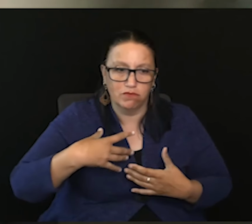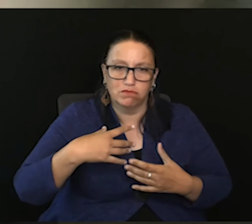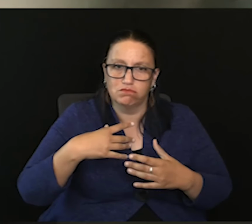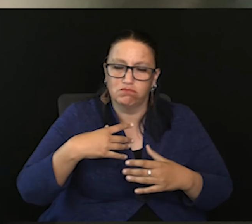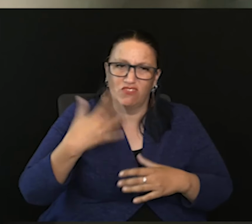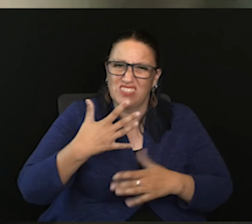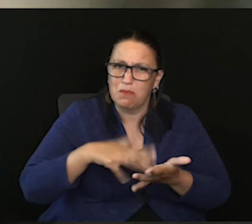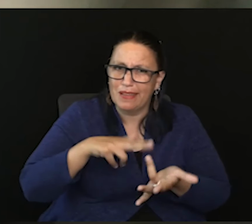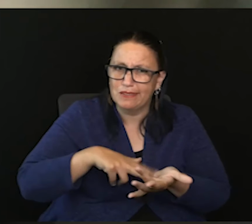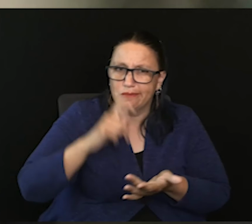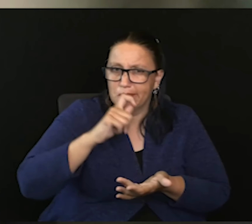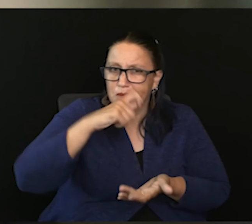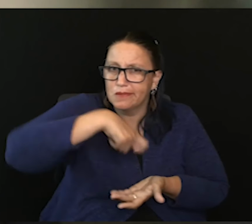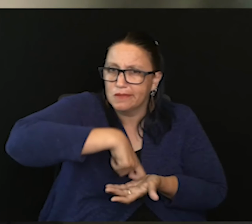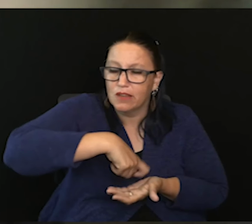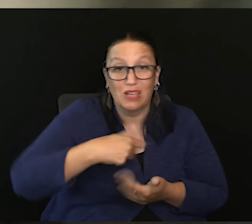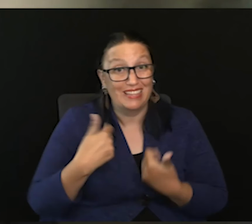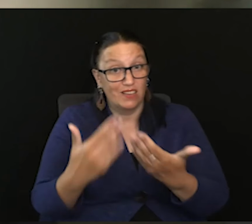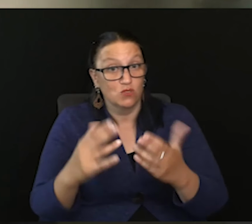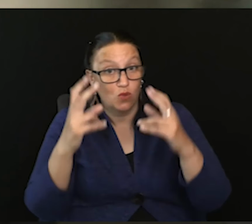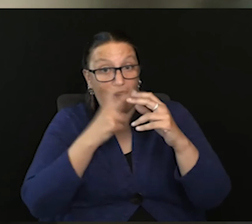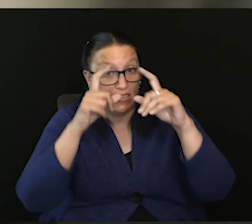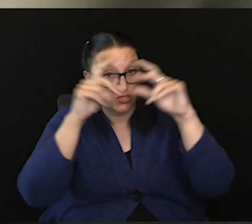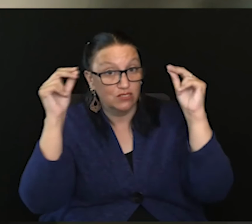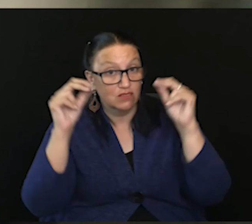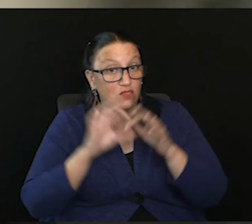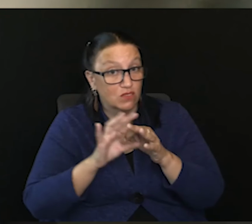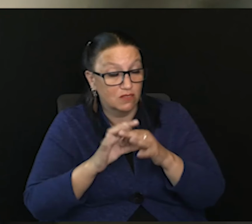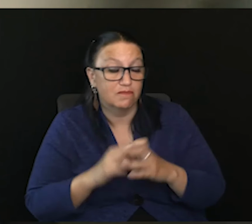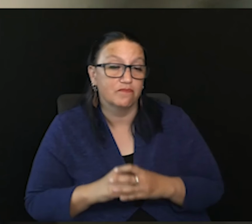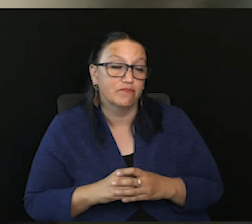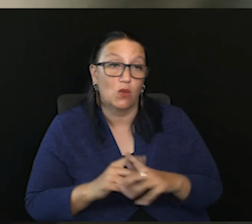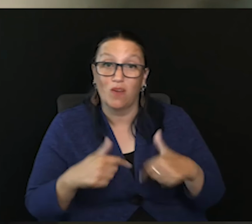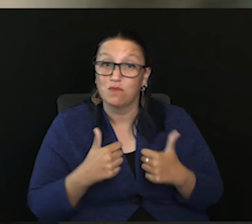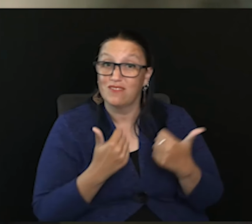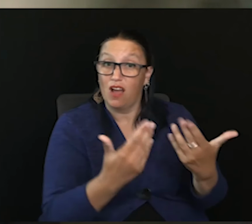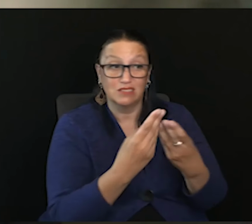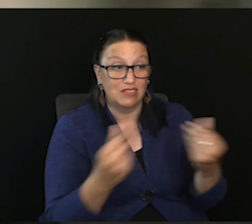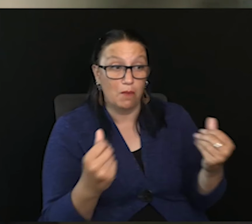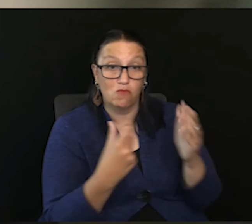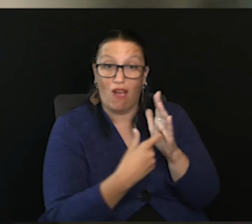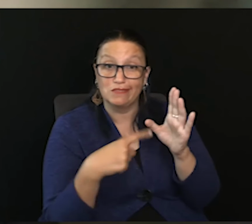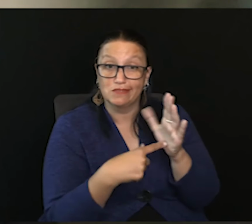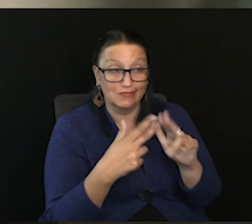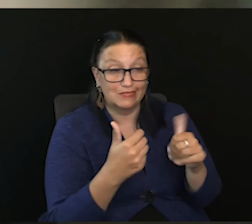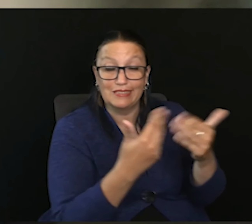We've also provided the first of our rapid antigen tests to the state, to the state system,